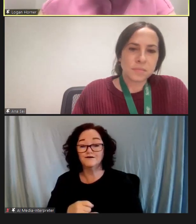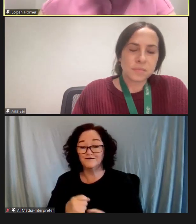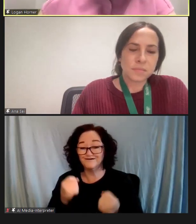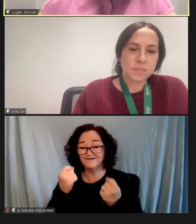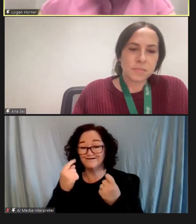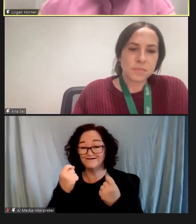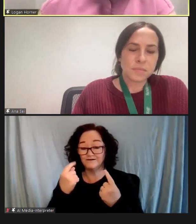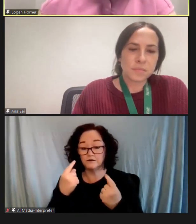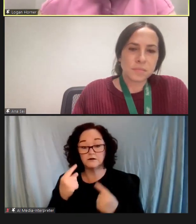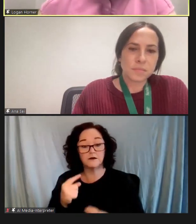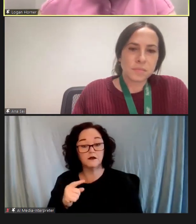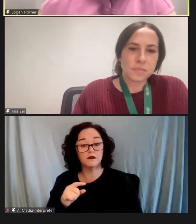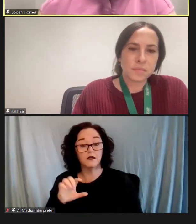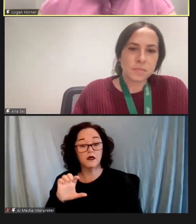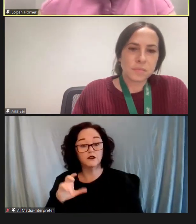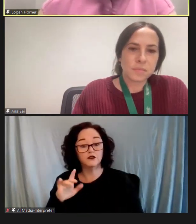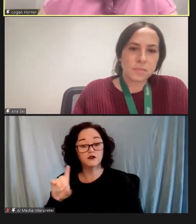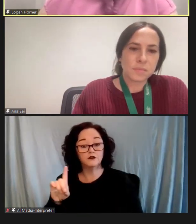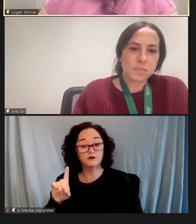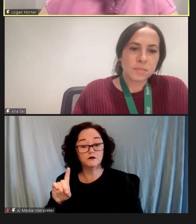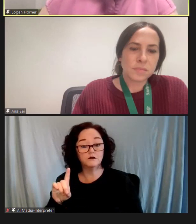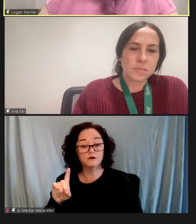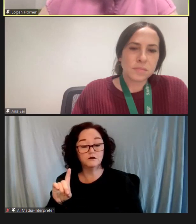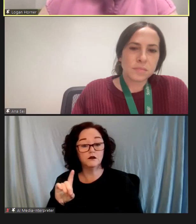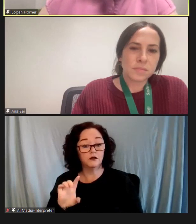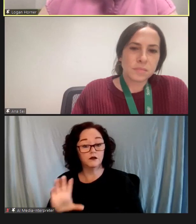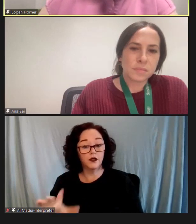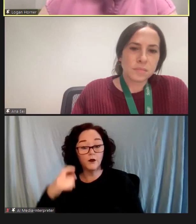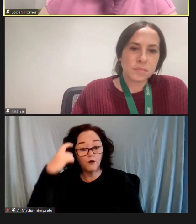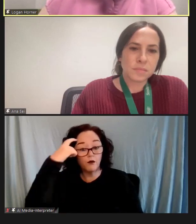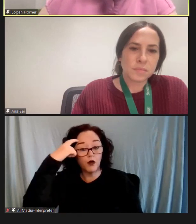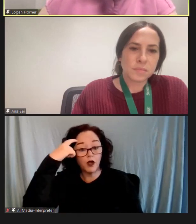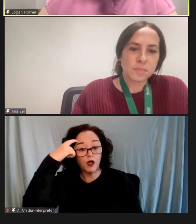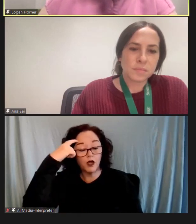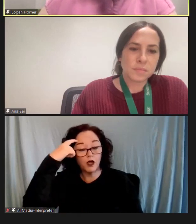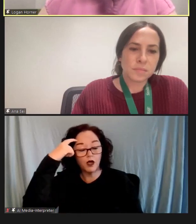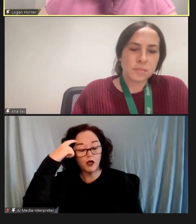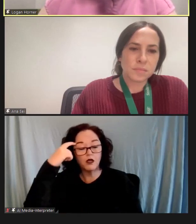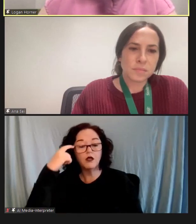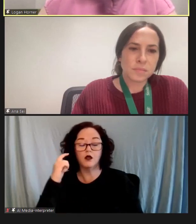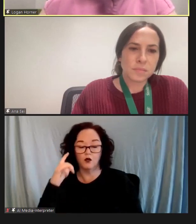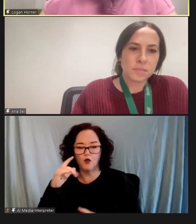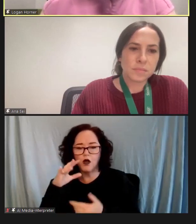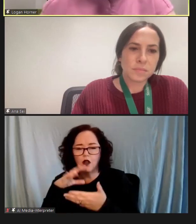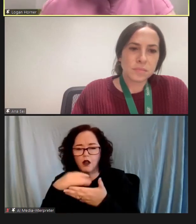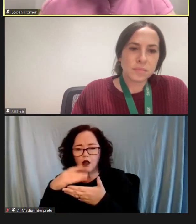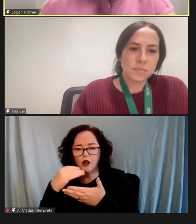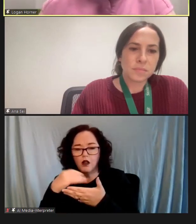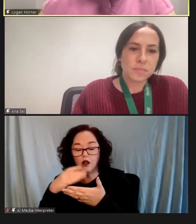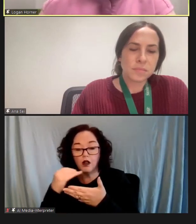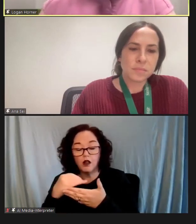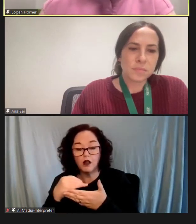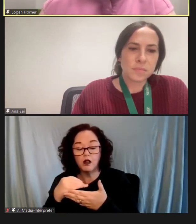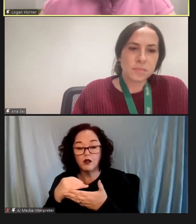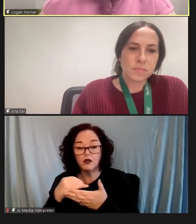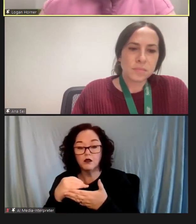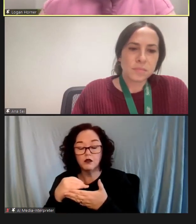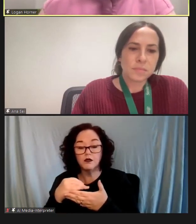brain will learn that sound even though it's always going to go to the better